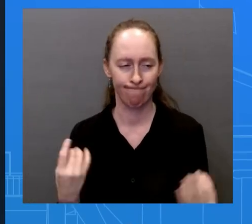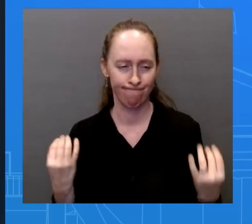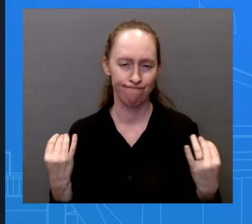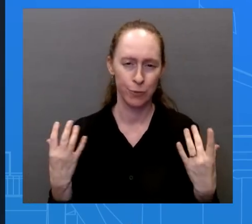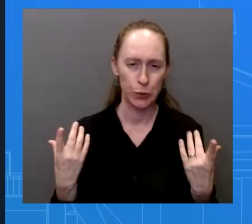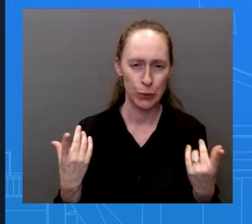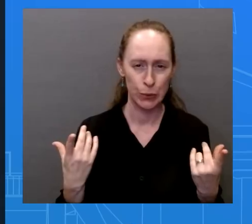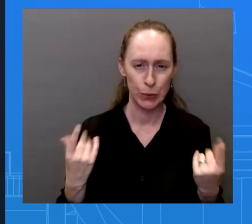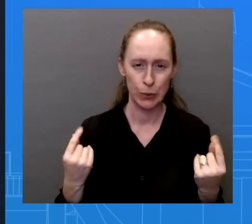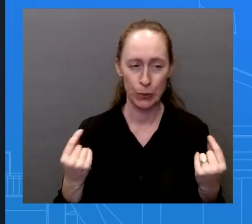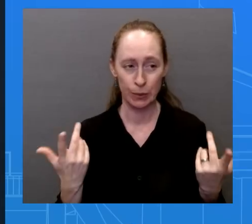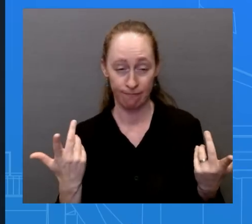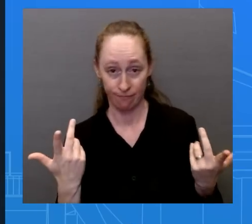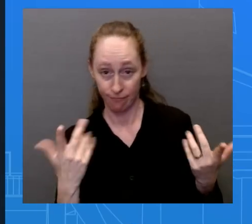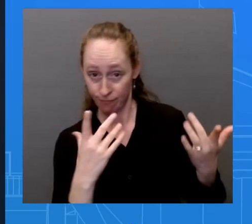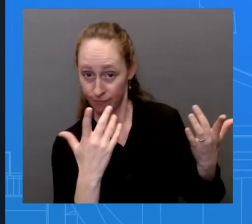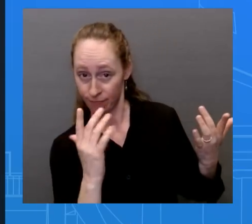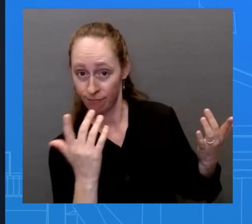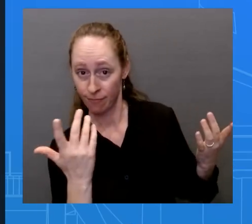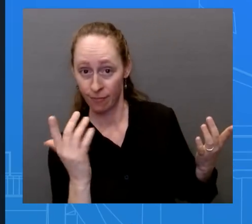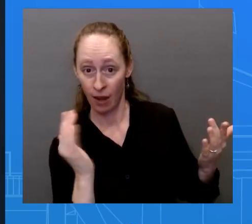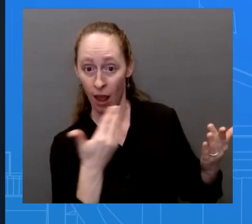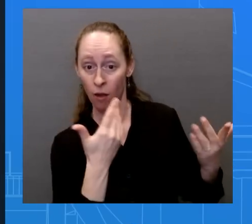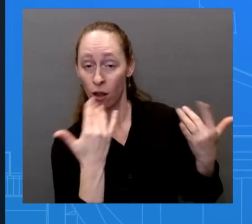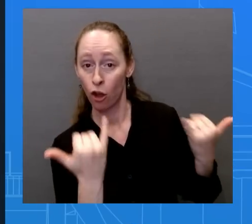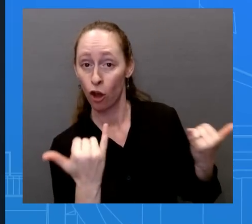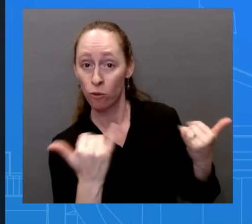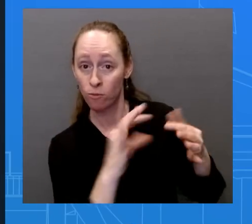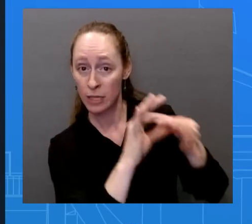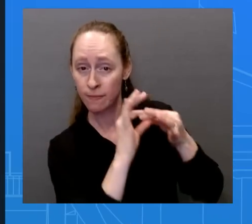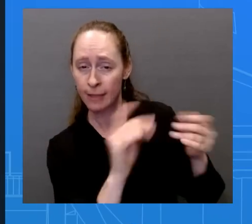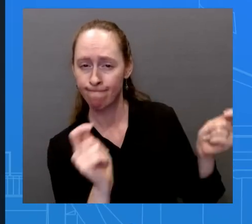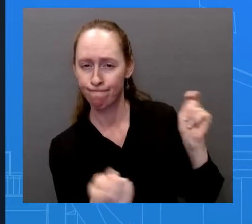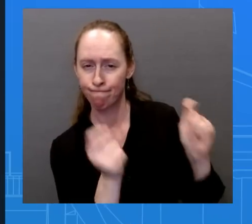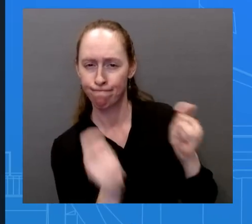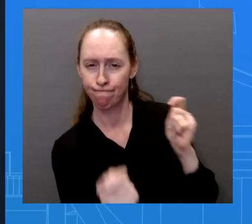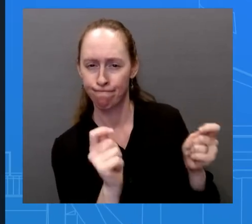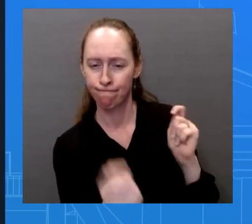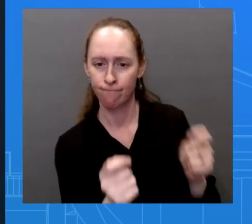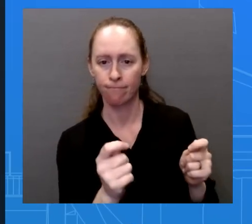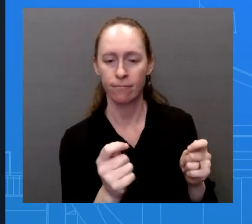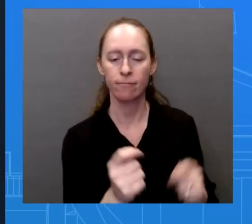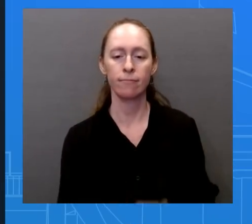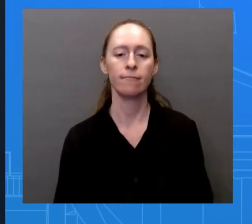And we'll be watching closely over the coming weeks and months as well, consulting with our allies